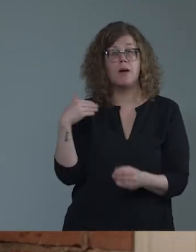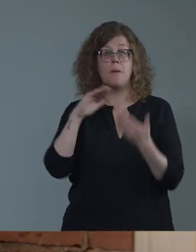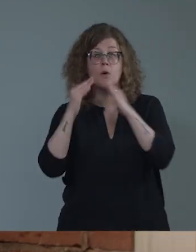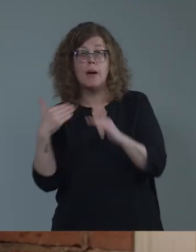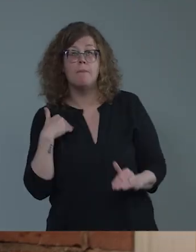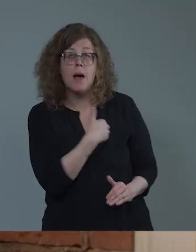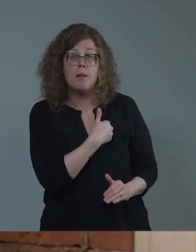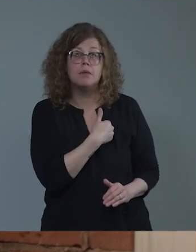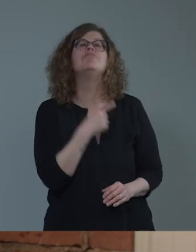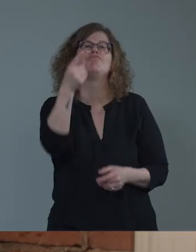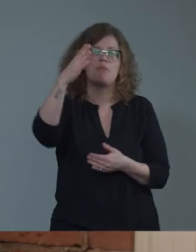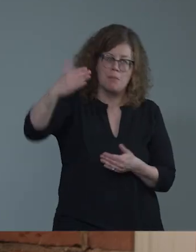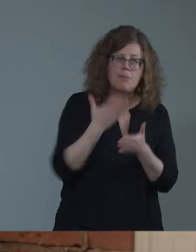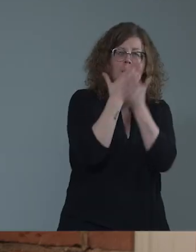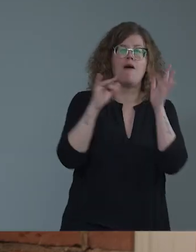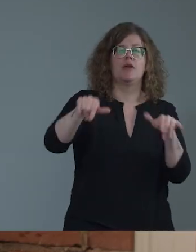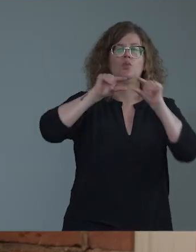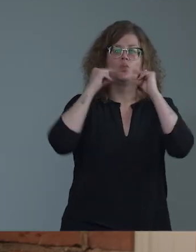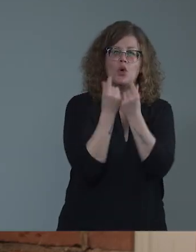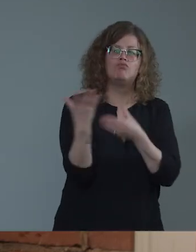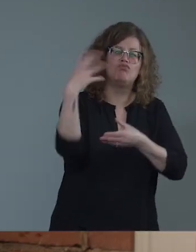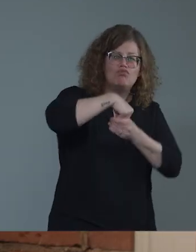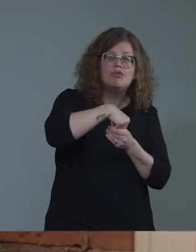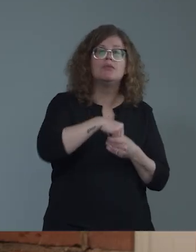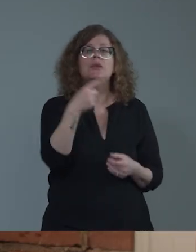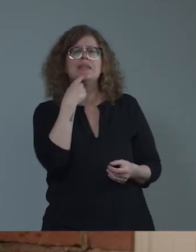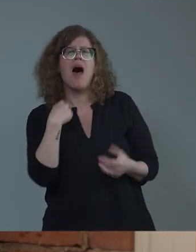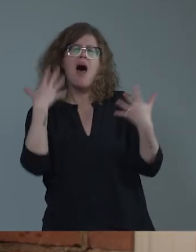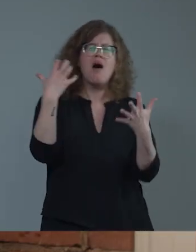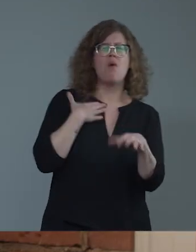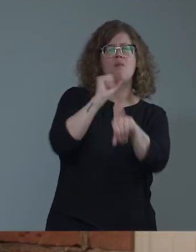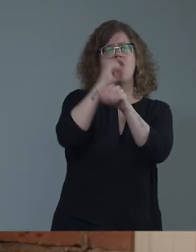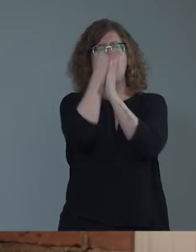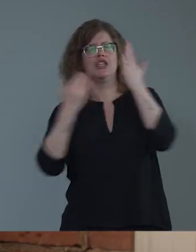you let the artist design that artwork. So the criteria that you're creating,